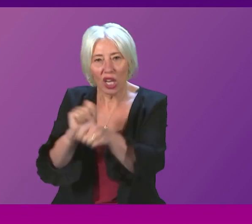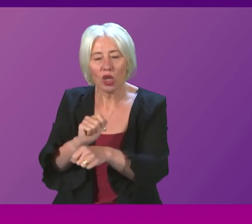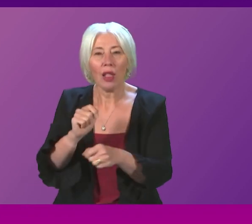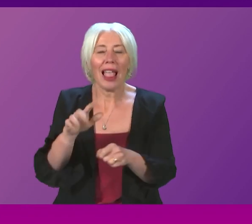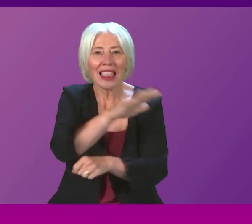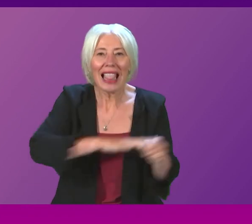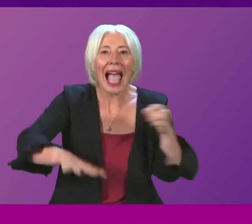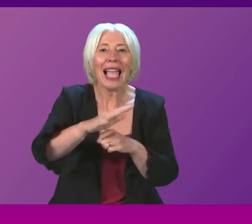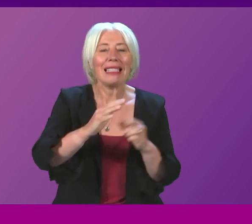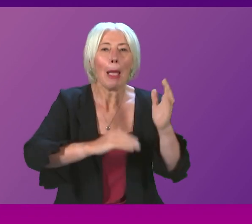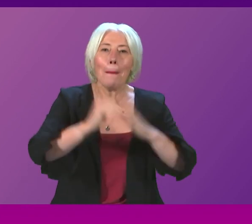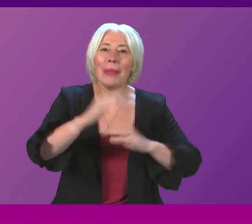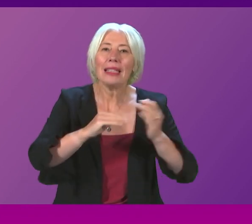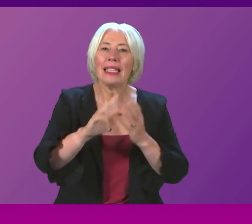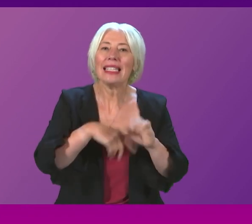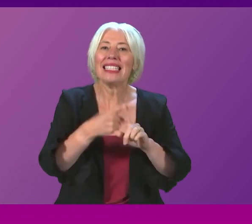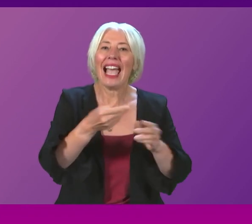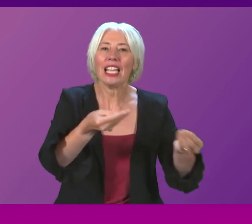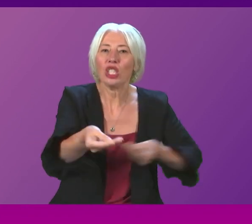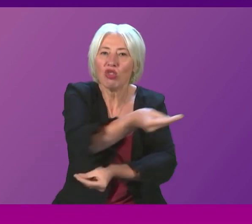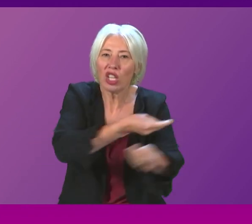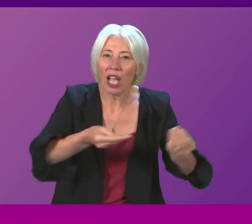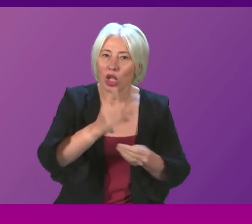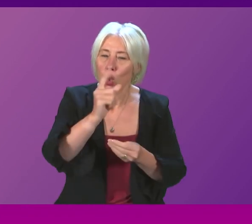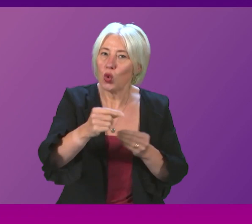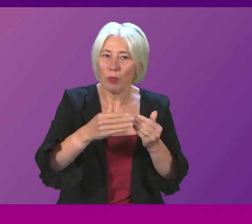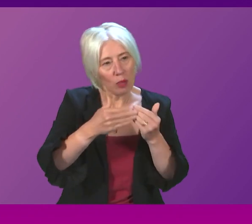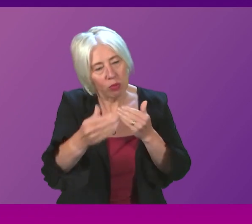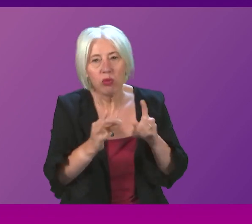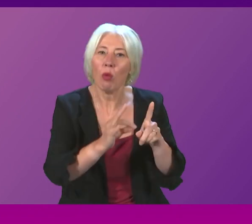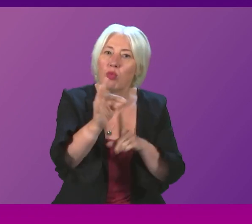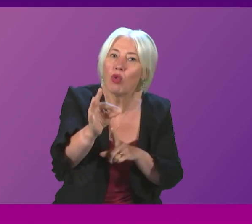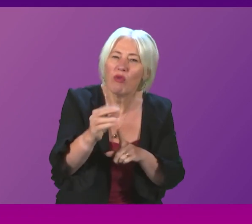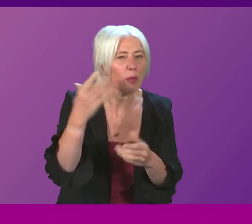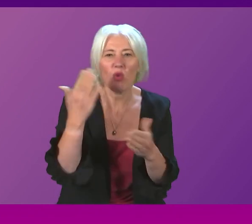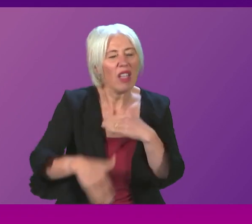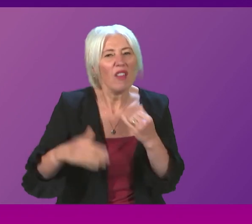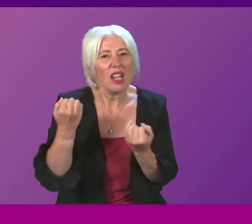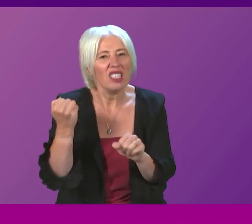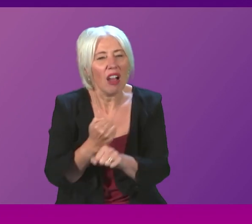buildings transaction taxes much more progressive, but has failed to do so; and that a wealth